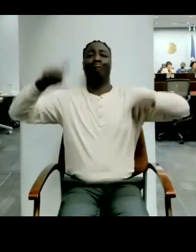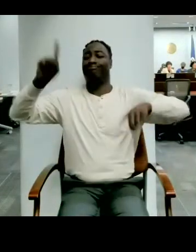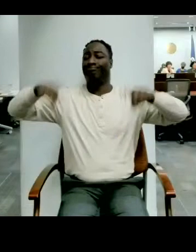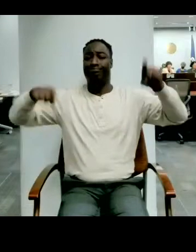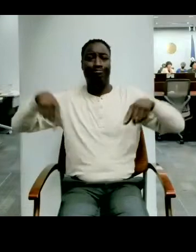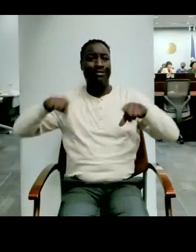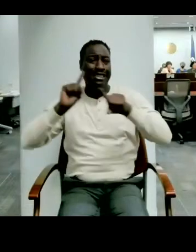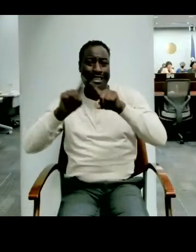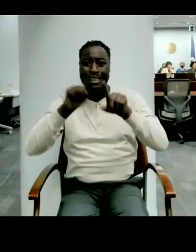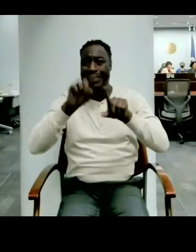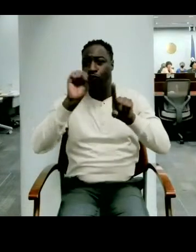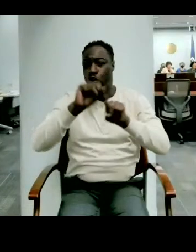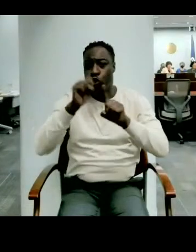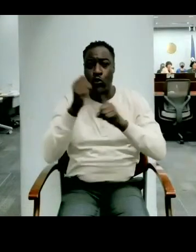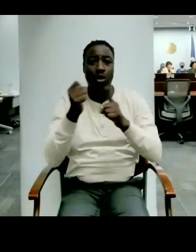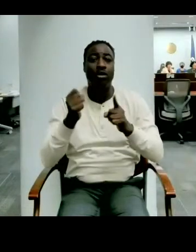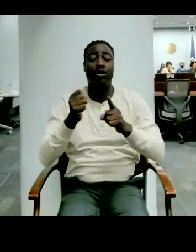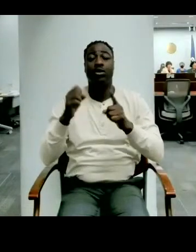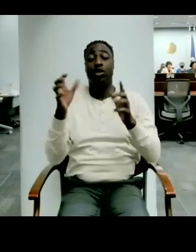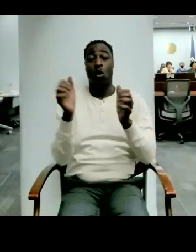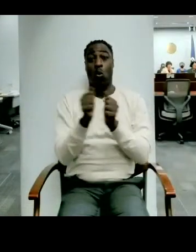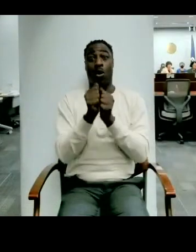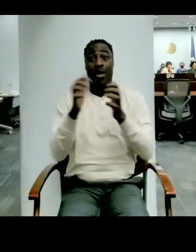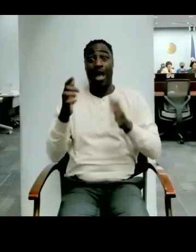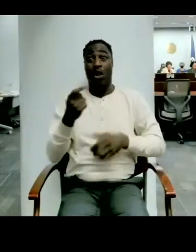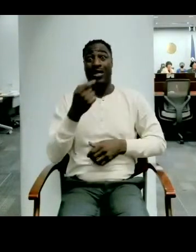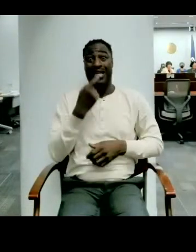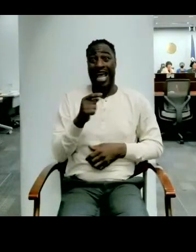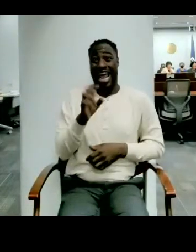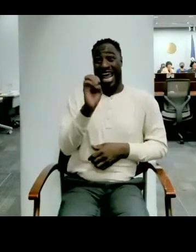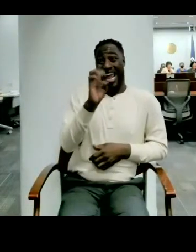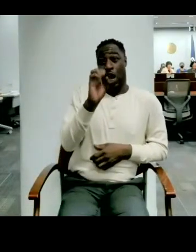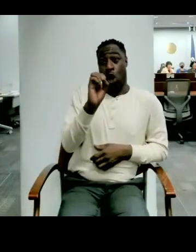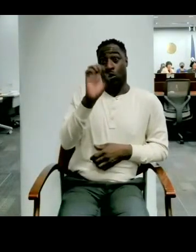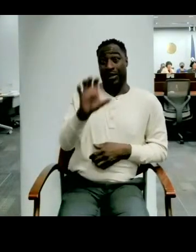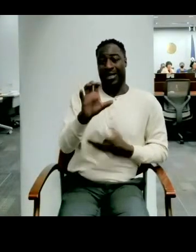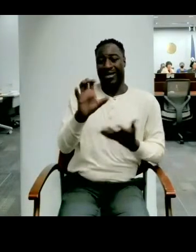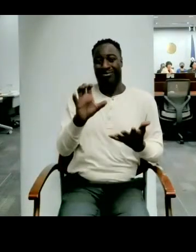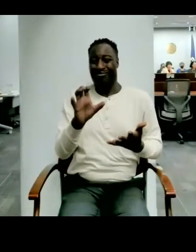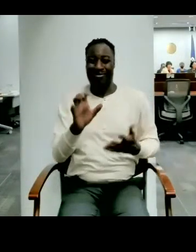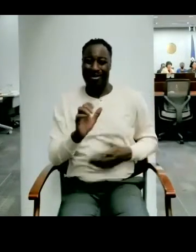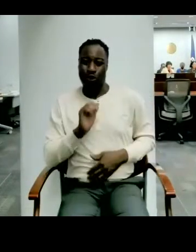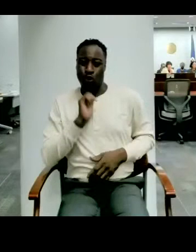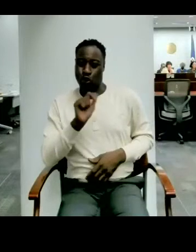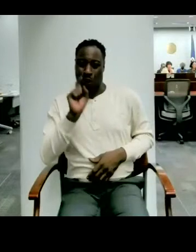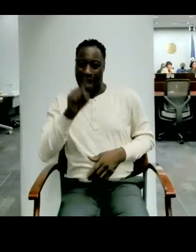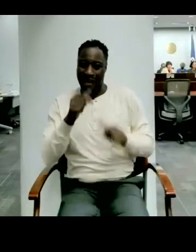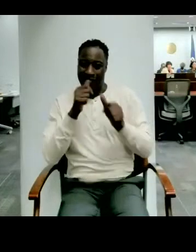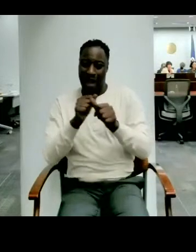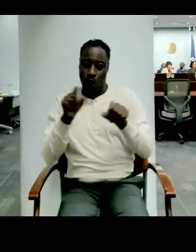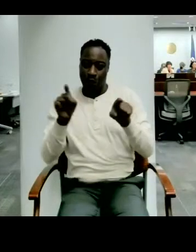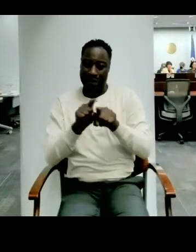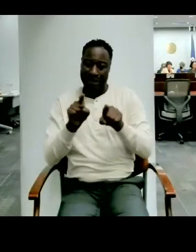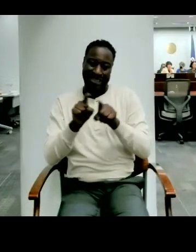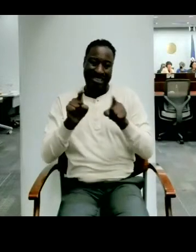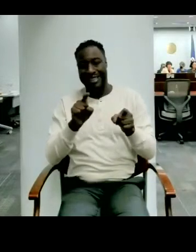circumstances without the nuance that the EEOC has to deal with. You are right, you need to have a protected characteristic.